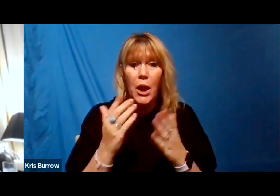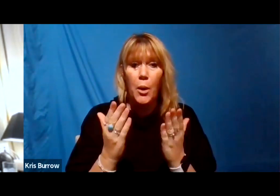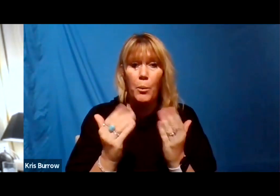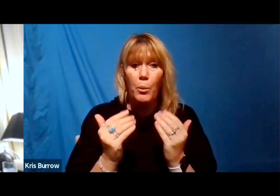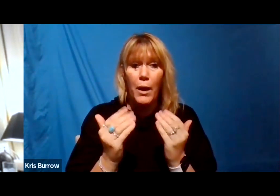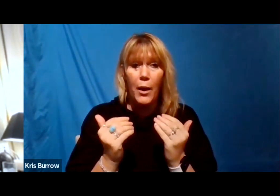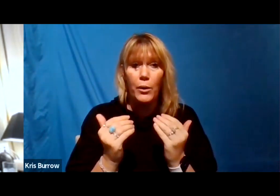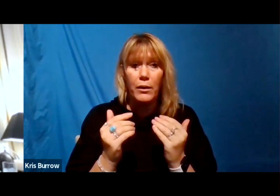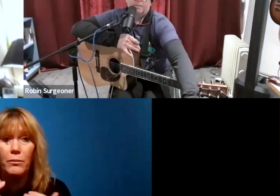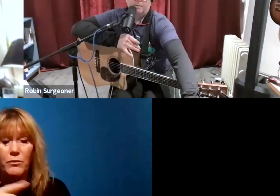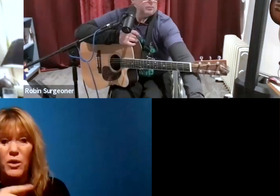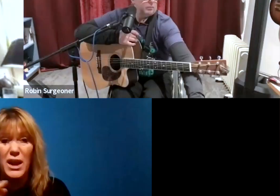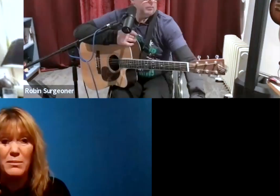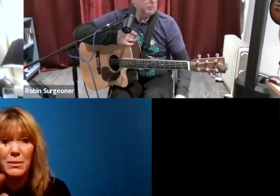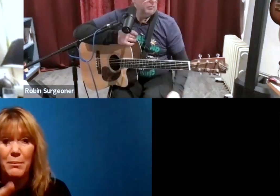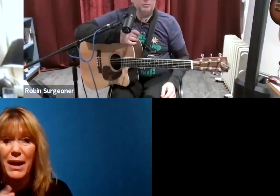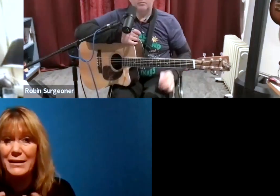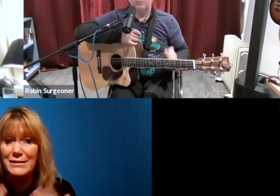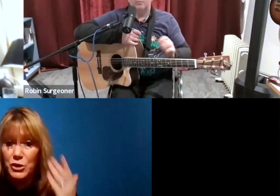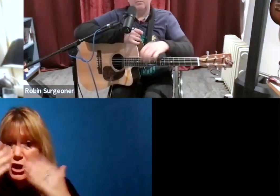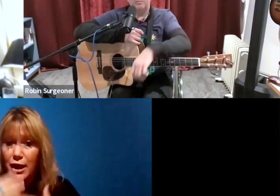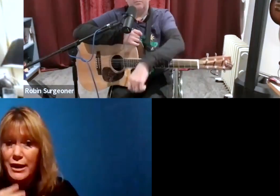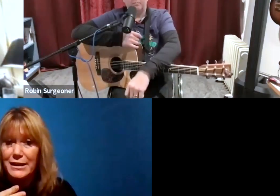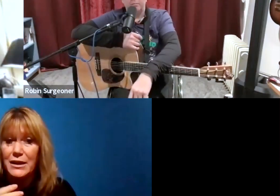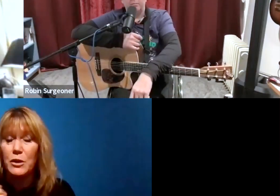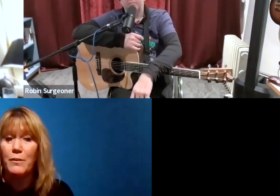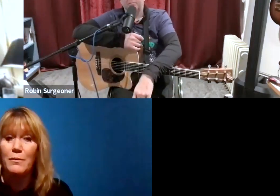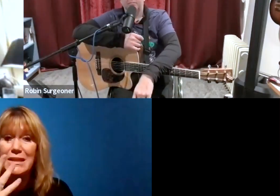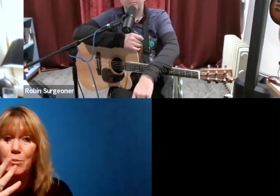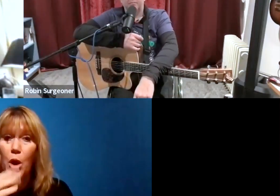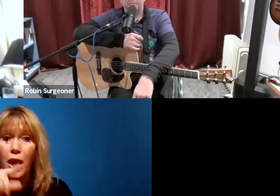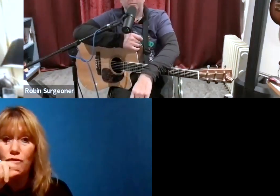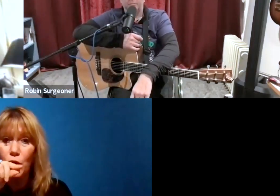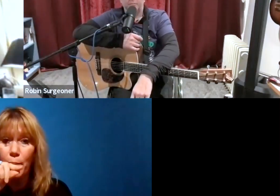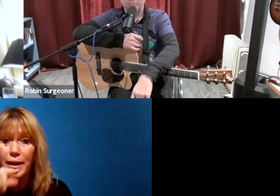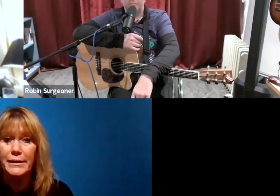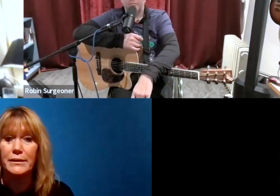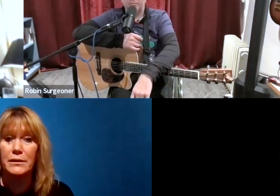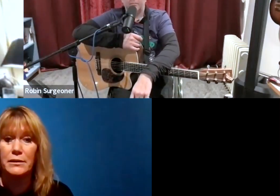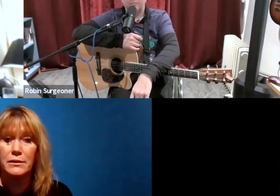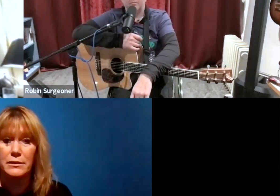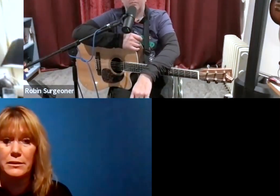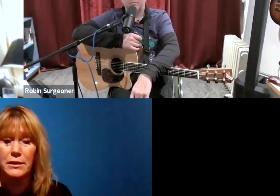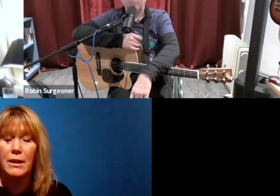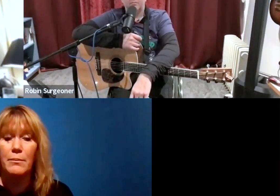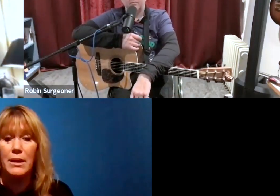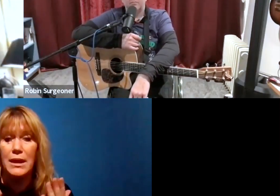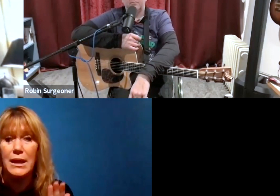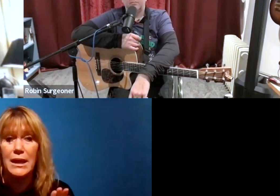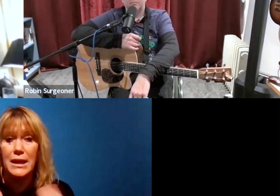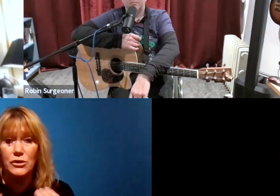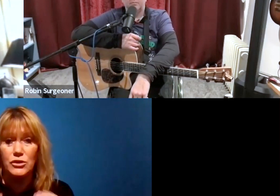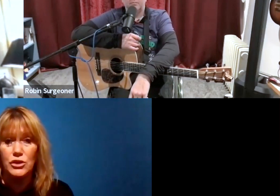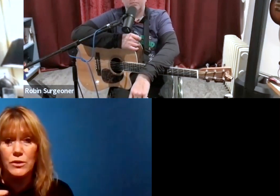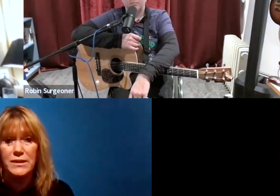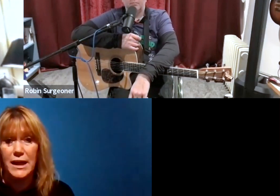If you want to pop the spotlight on Robin, Emily and we'll be reintroducing livestreams in conjunction